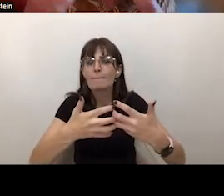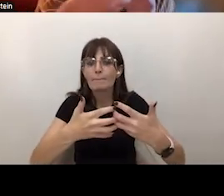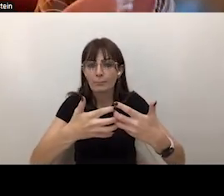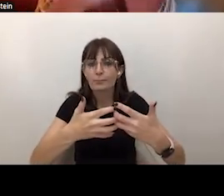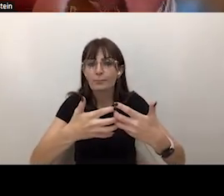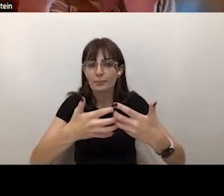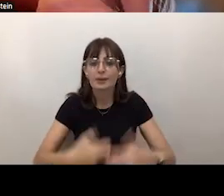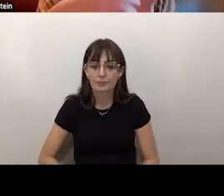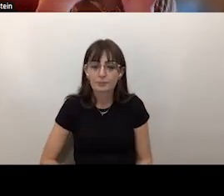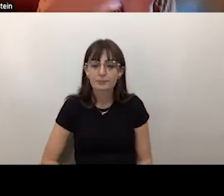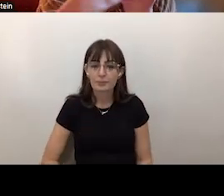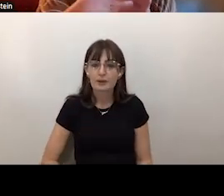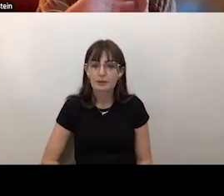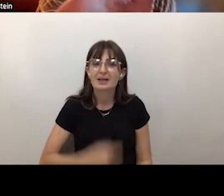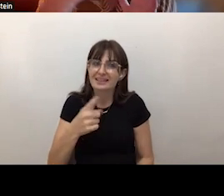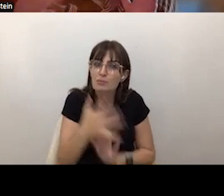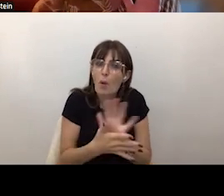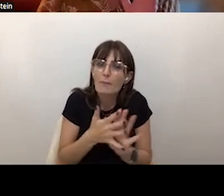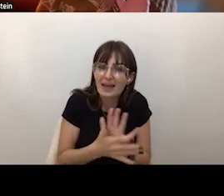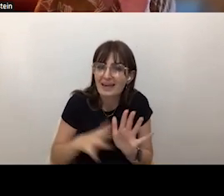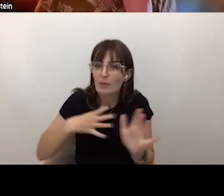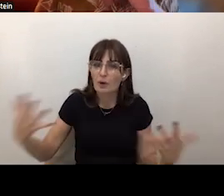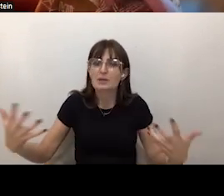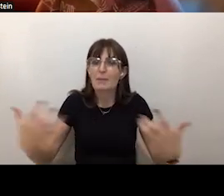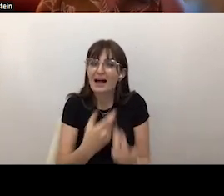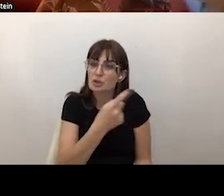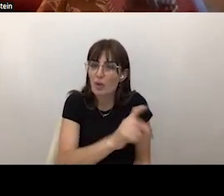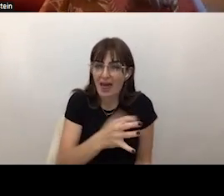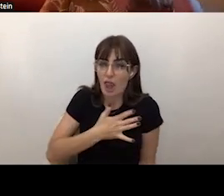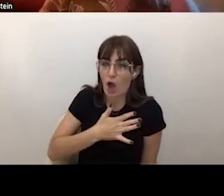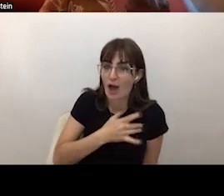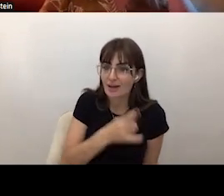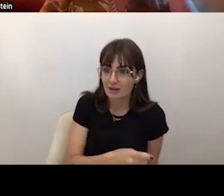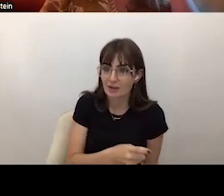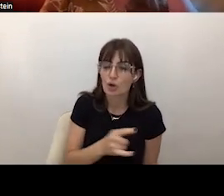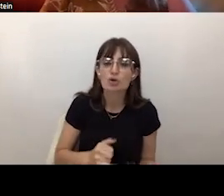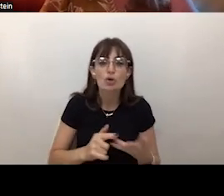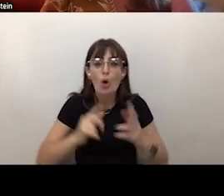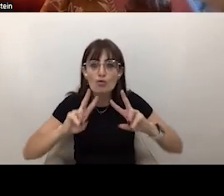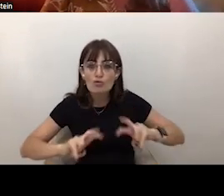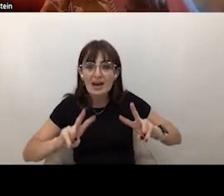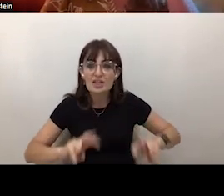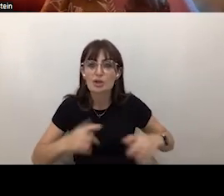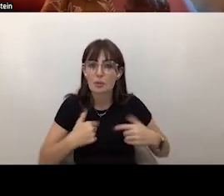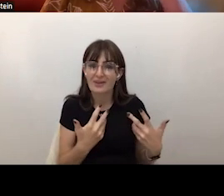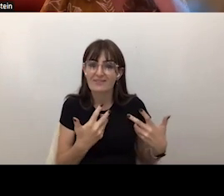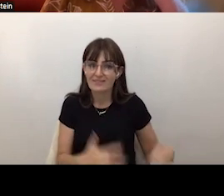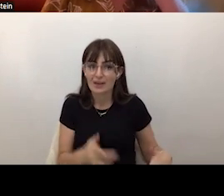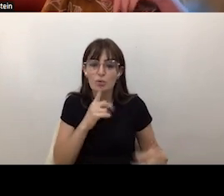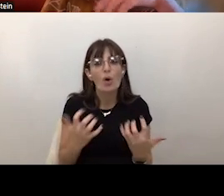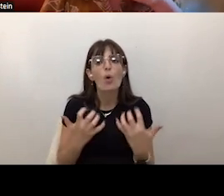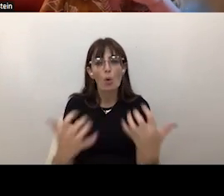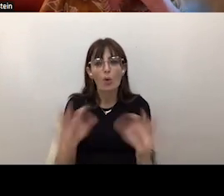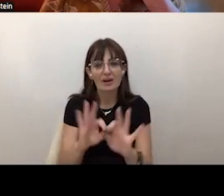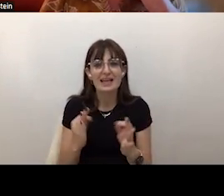connect with them in a more meaningful way. The research that was done by the audience agency